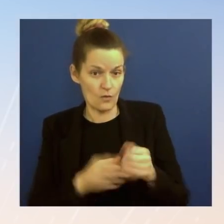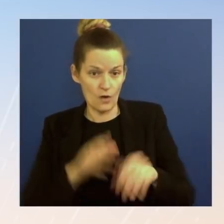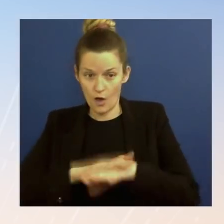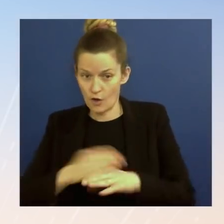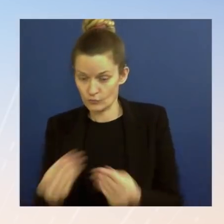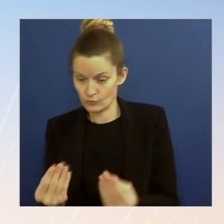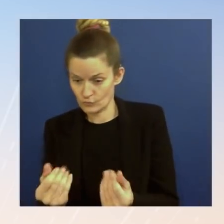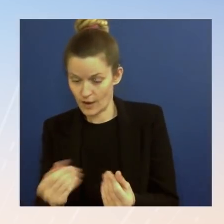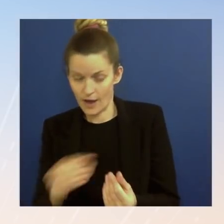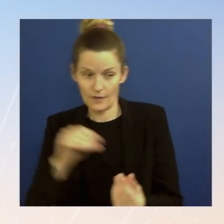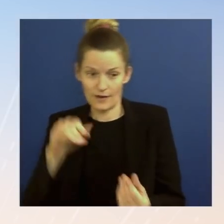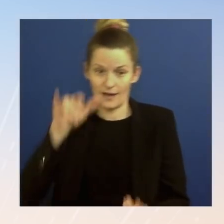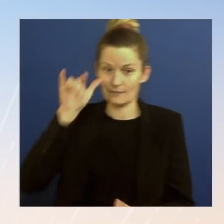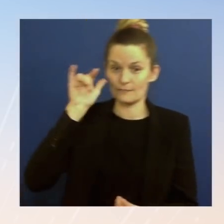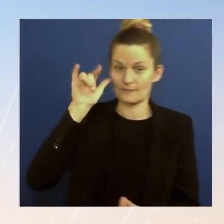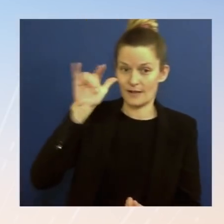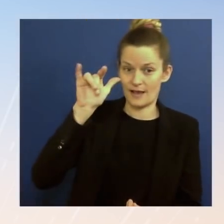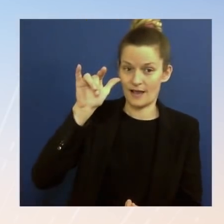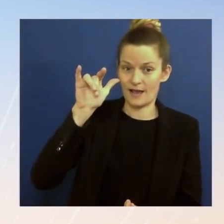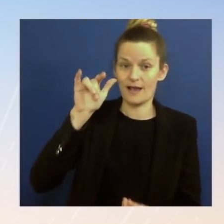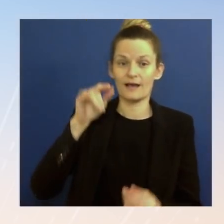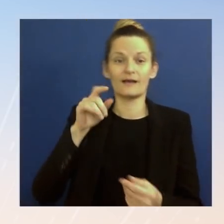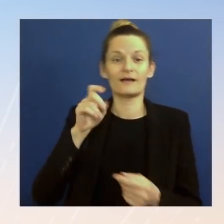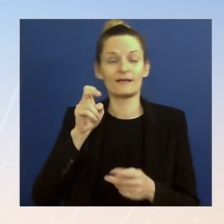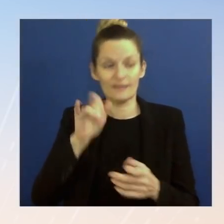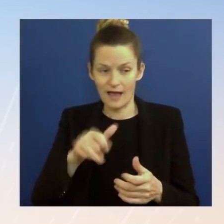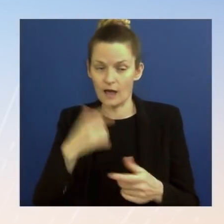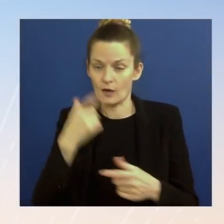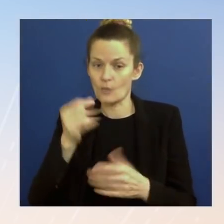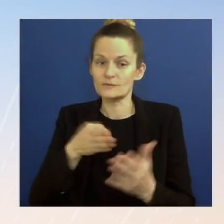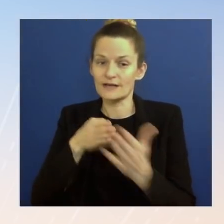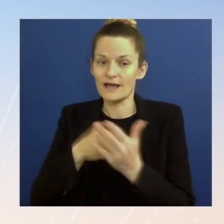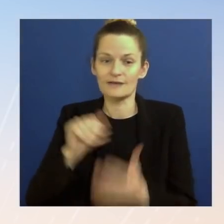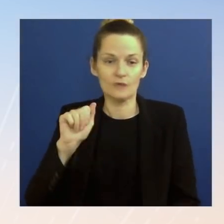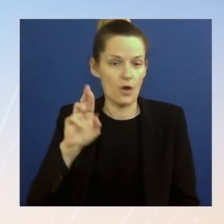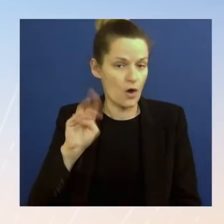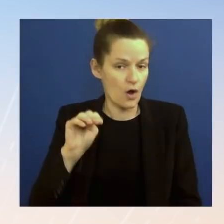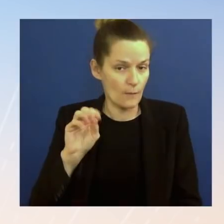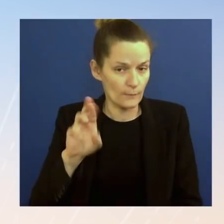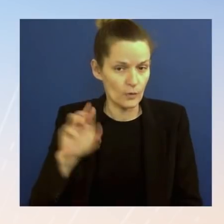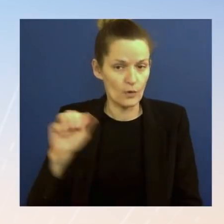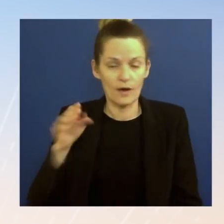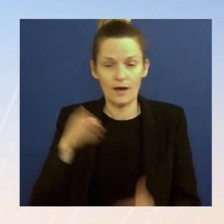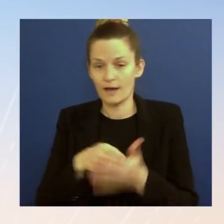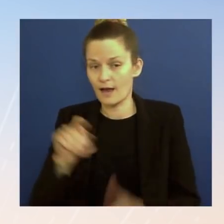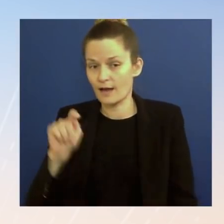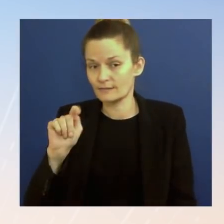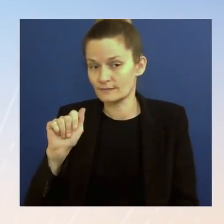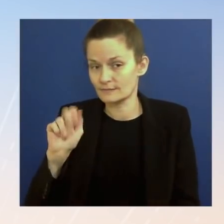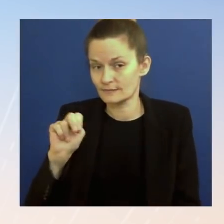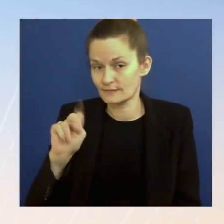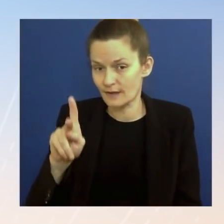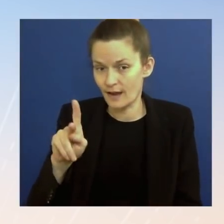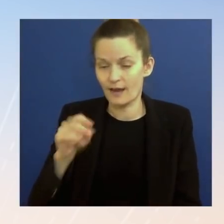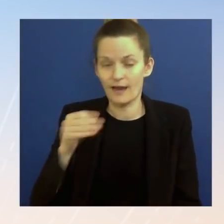and air defense capabilities and ammunition of other types, and other types of assistance to address the armored, airborne, and other threats that they are facing.